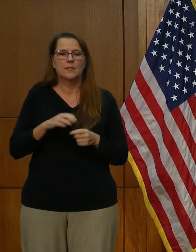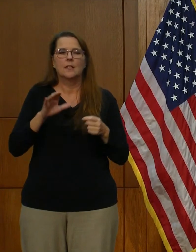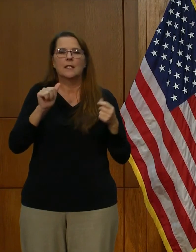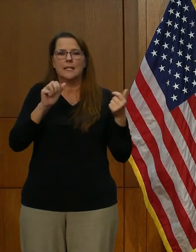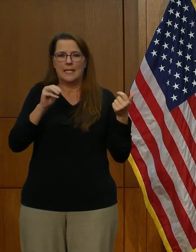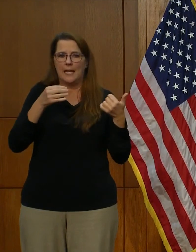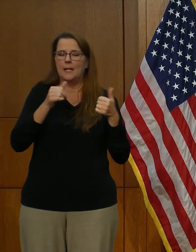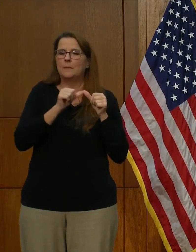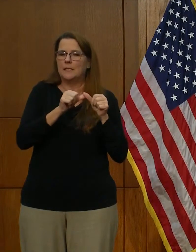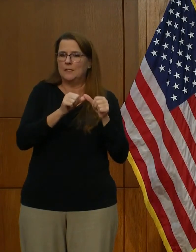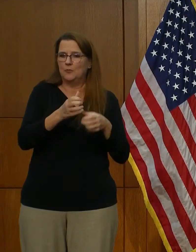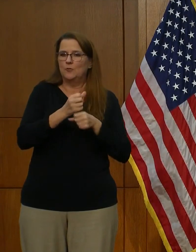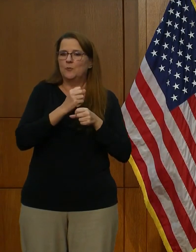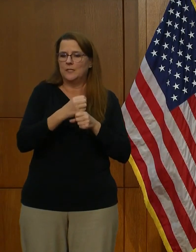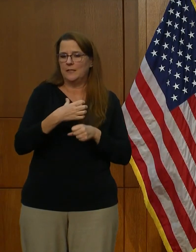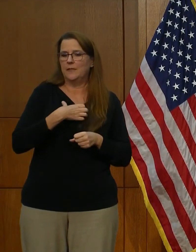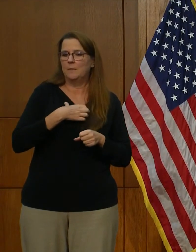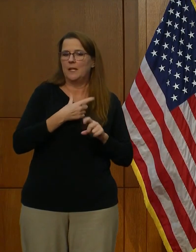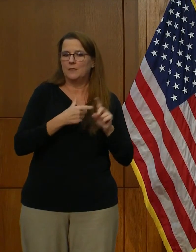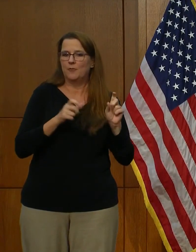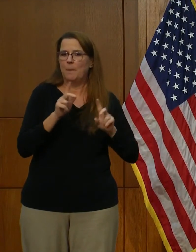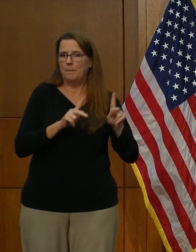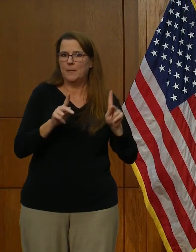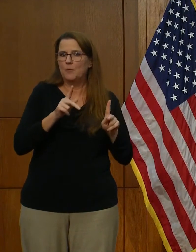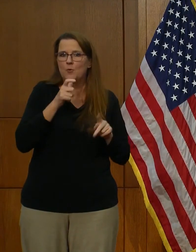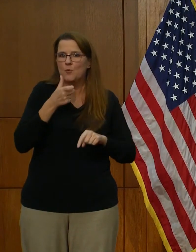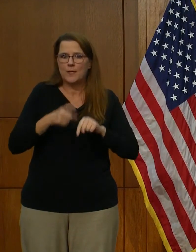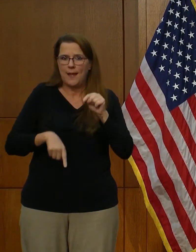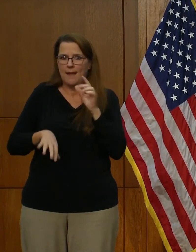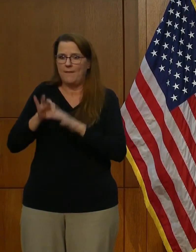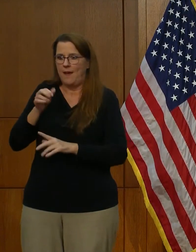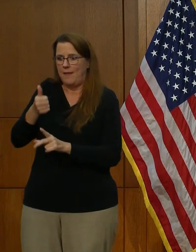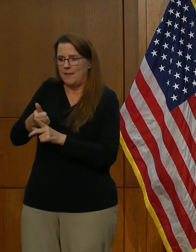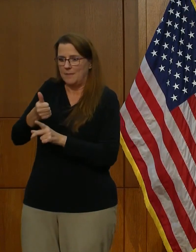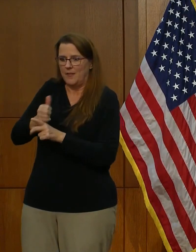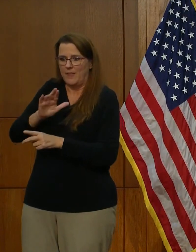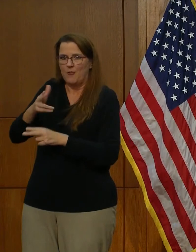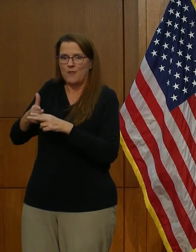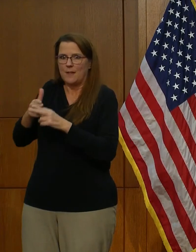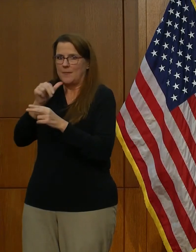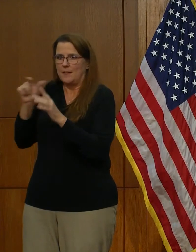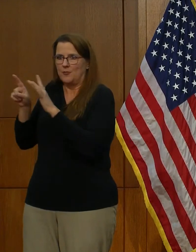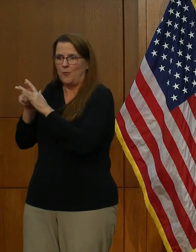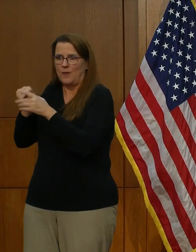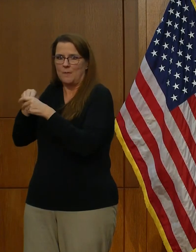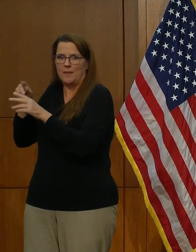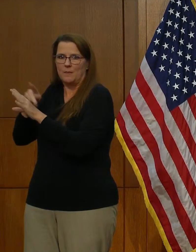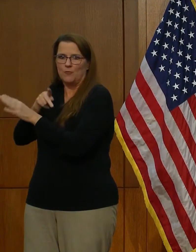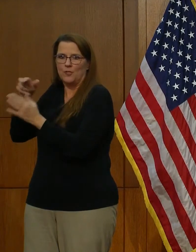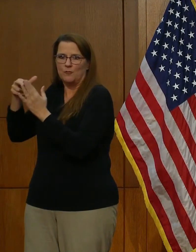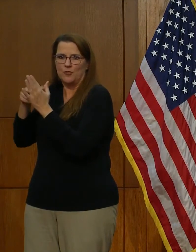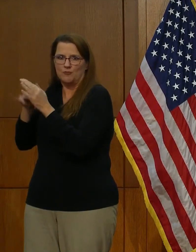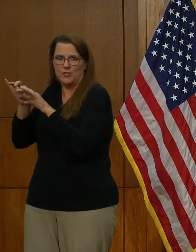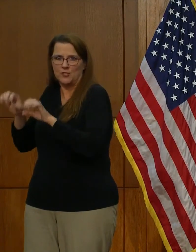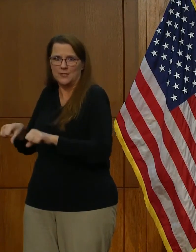QUESTION IS THAT WE CONTINUE THE GAME CONTINUES TO RECEIVE COMPLAINTS FROM RESIDENTS WHO